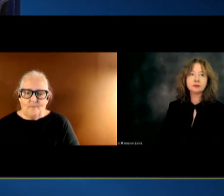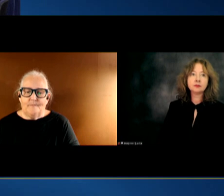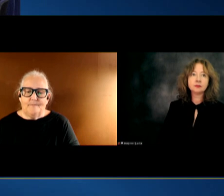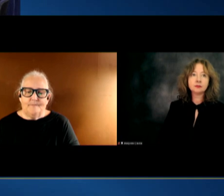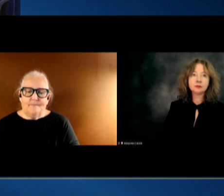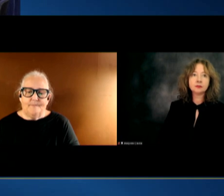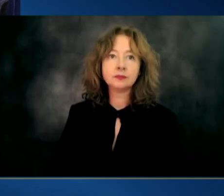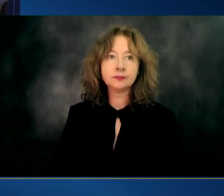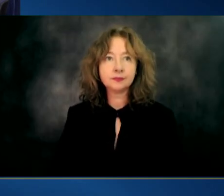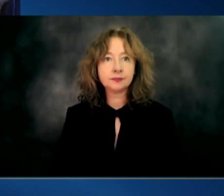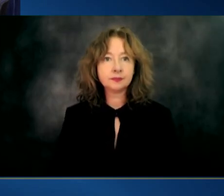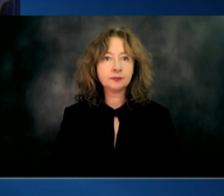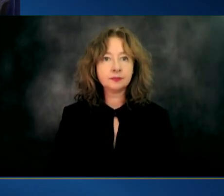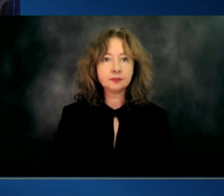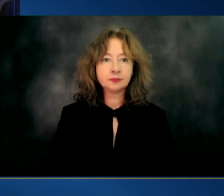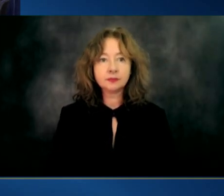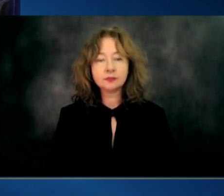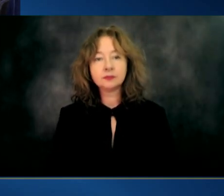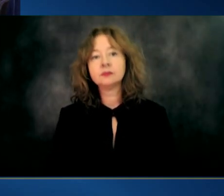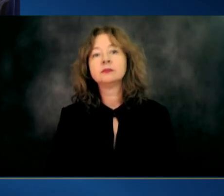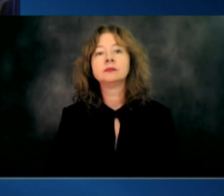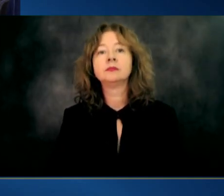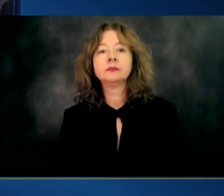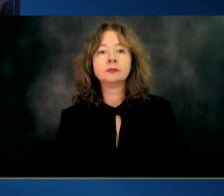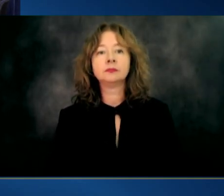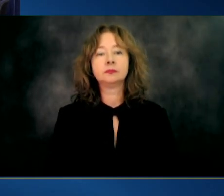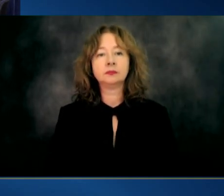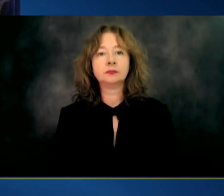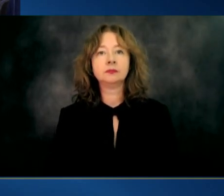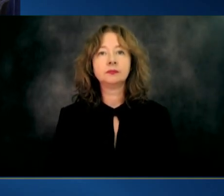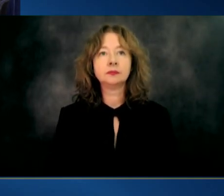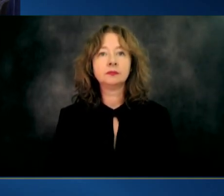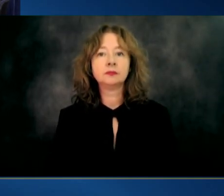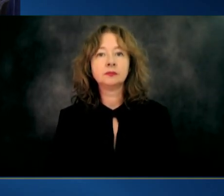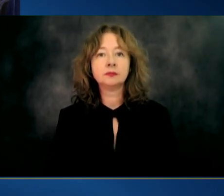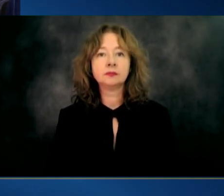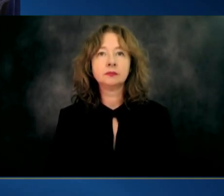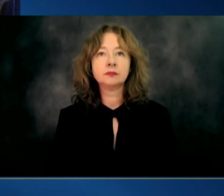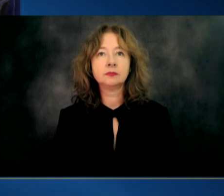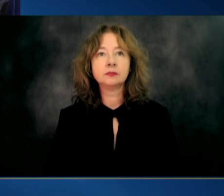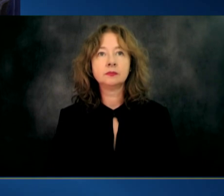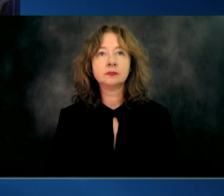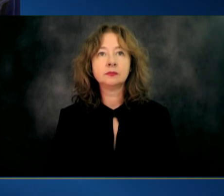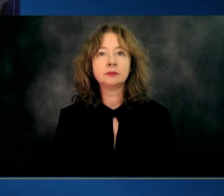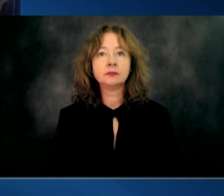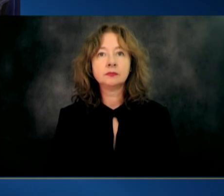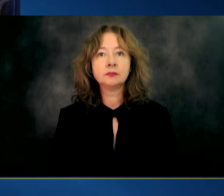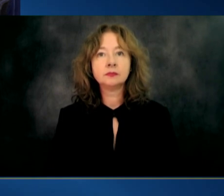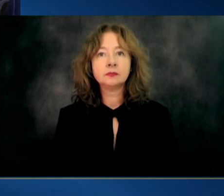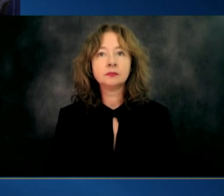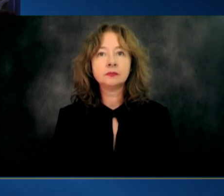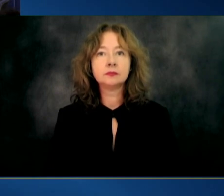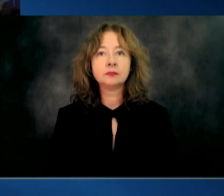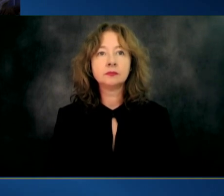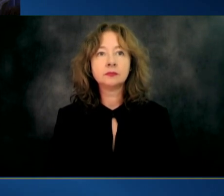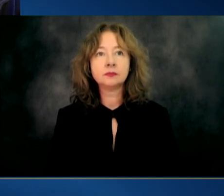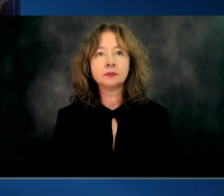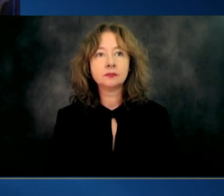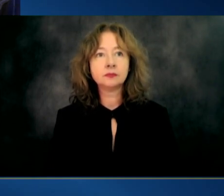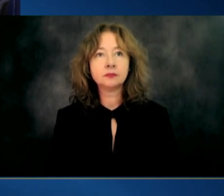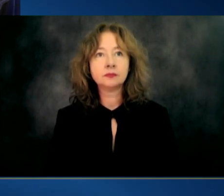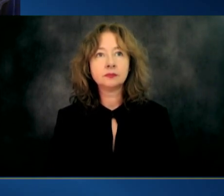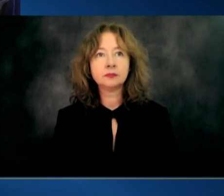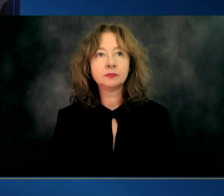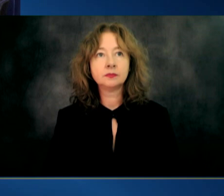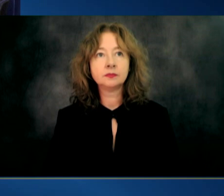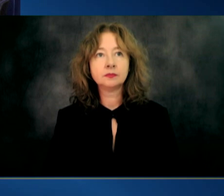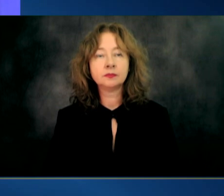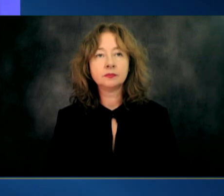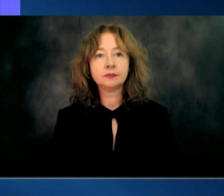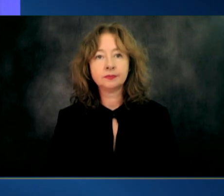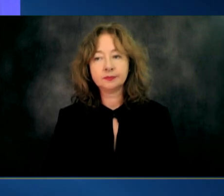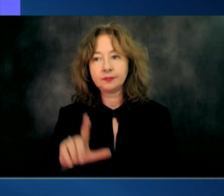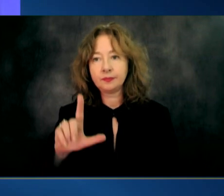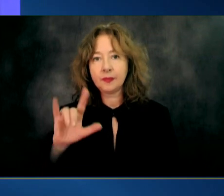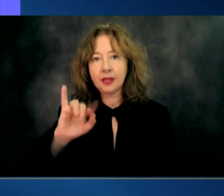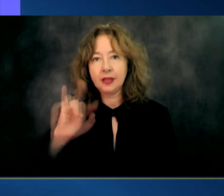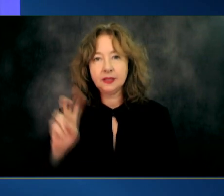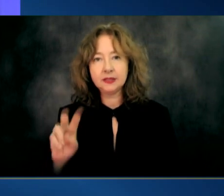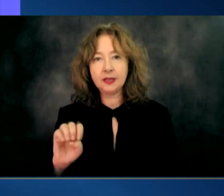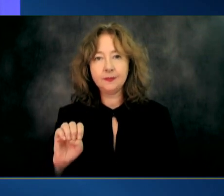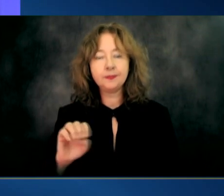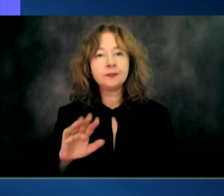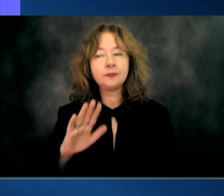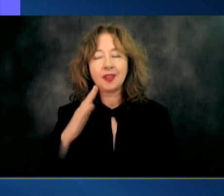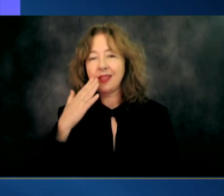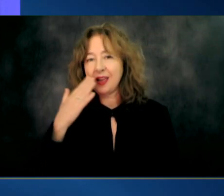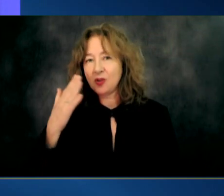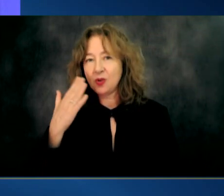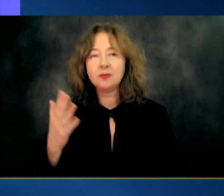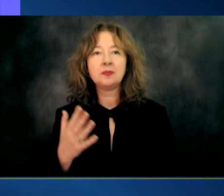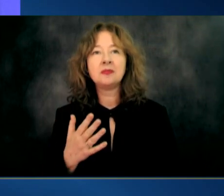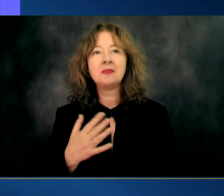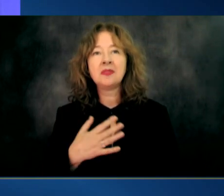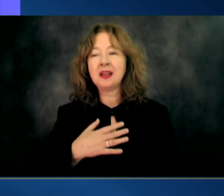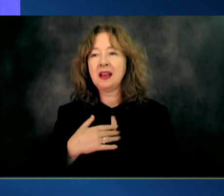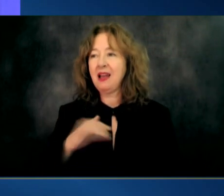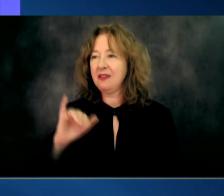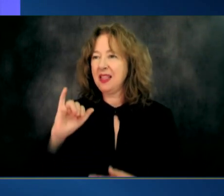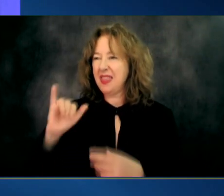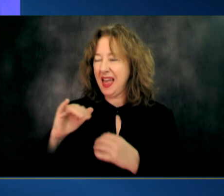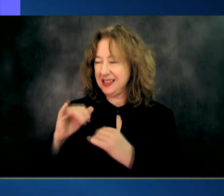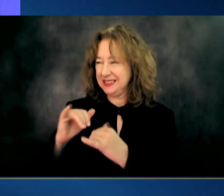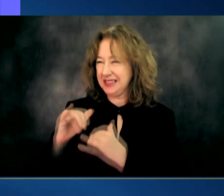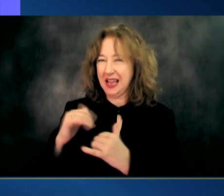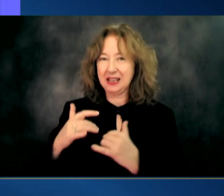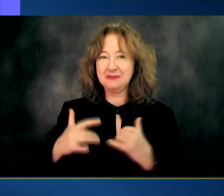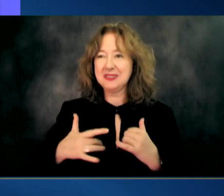Female Speaker: In the spirit of that very sentiment of the need for connections